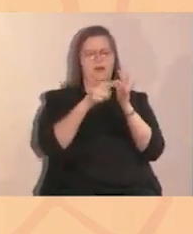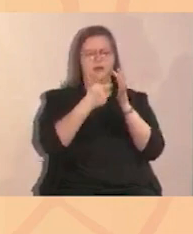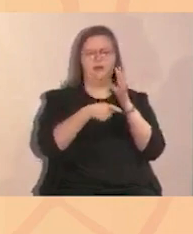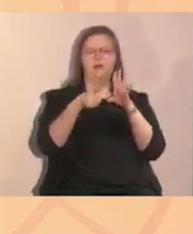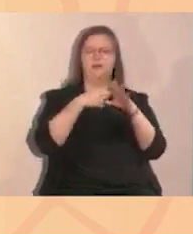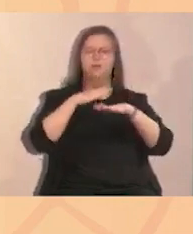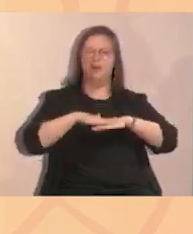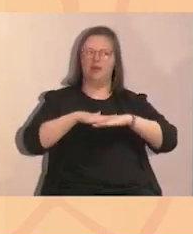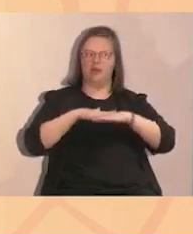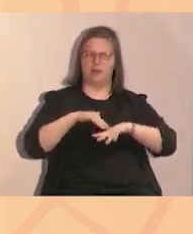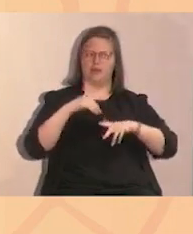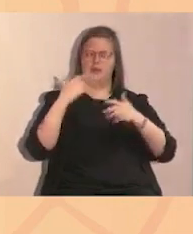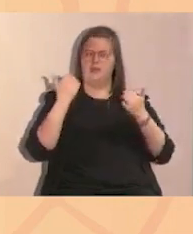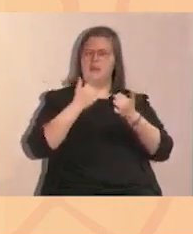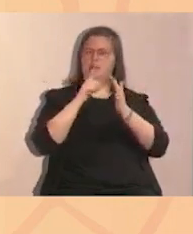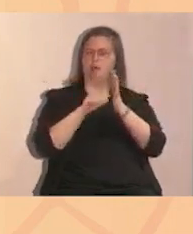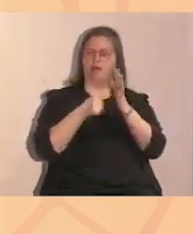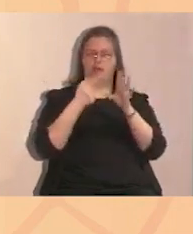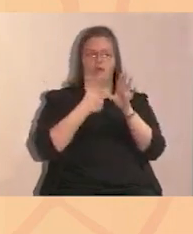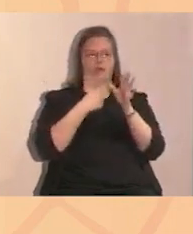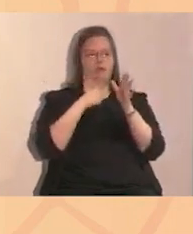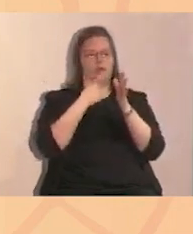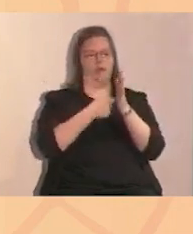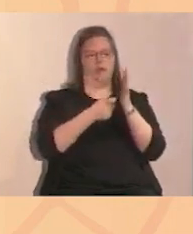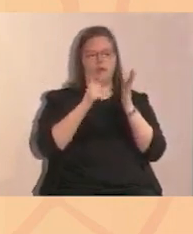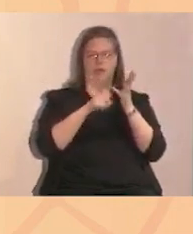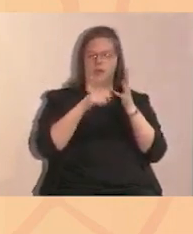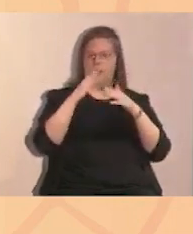I spent a lot of time on Country and Larrakia Country